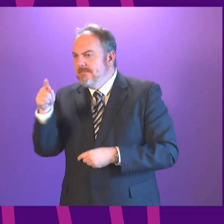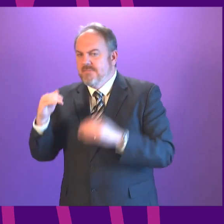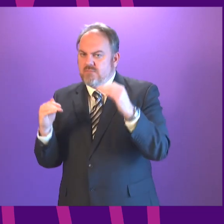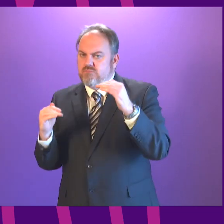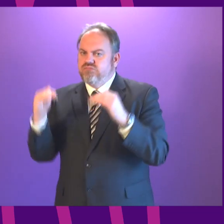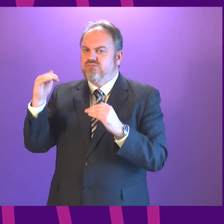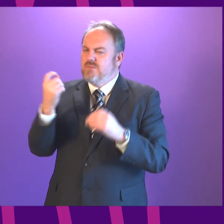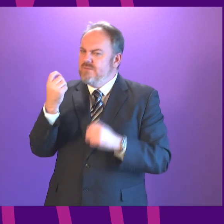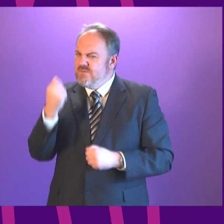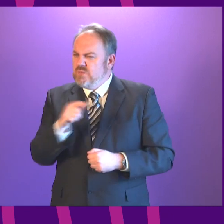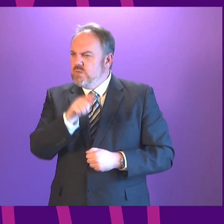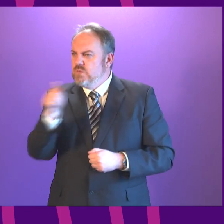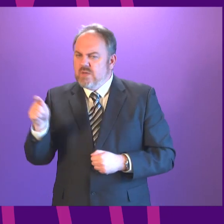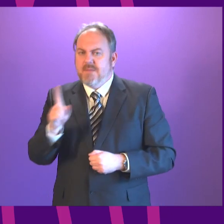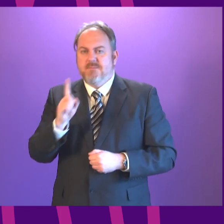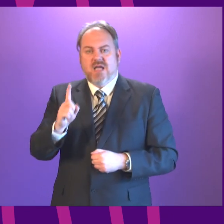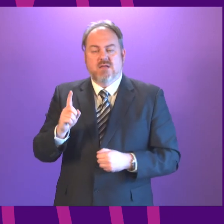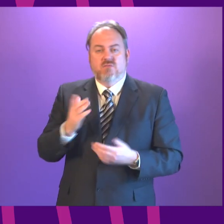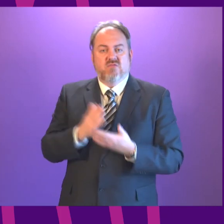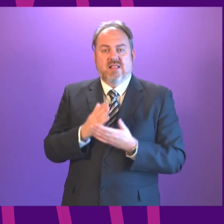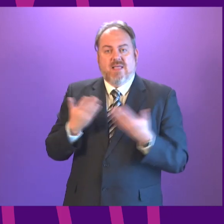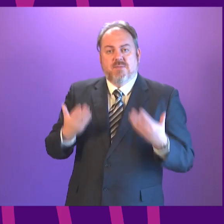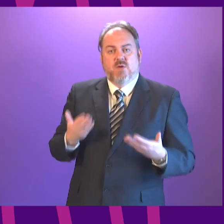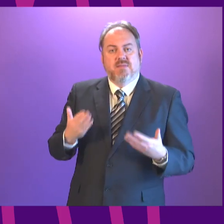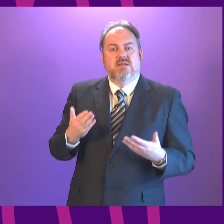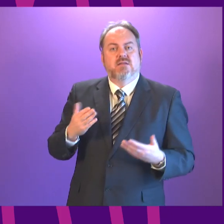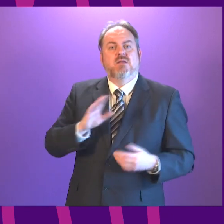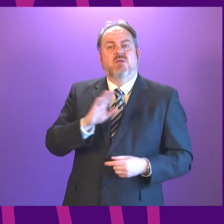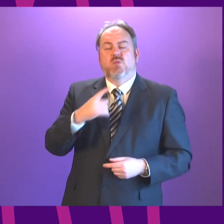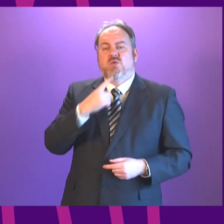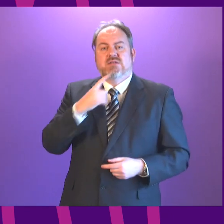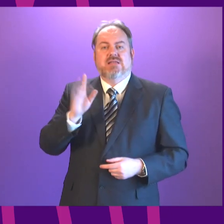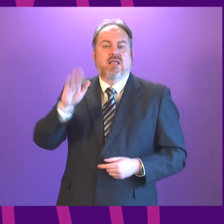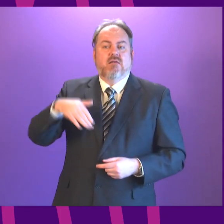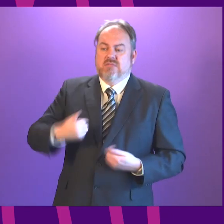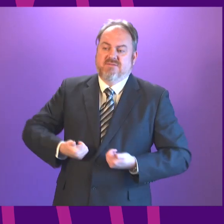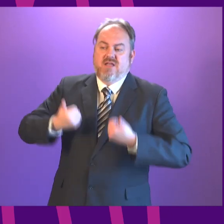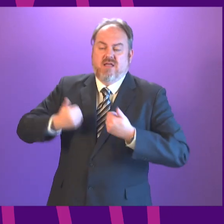We are not in a position to be complacent; we are working with the NHS to manage the